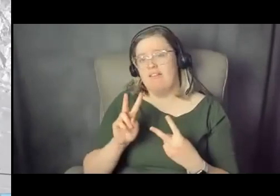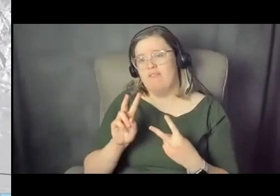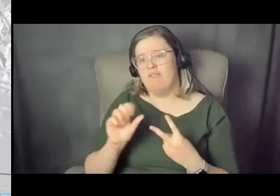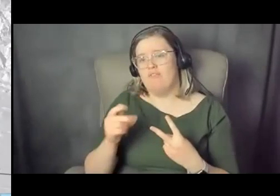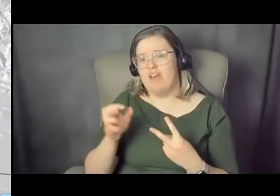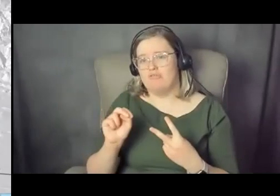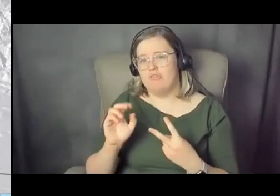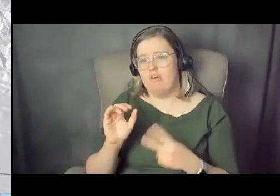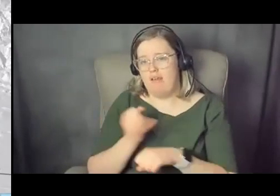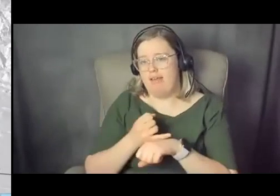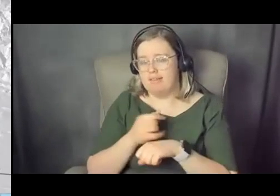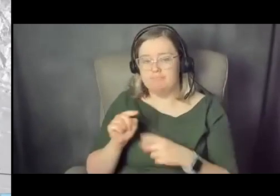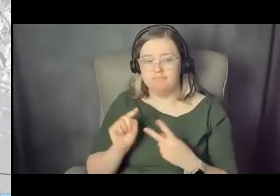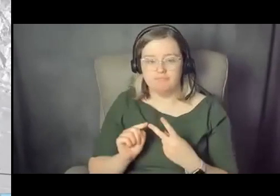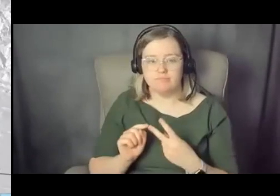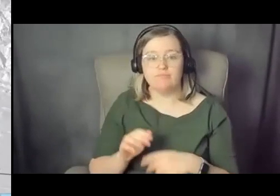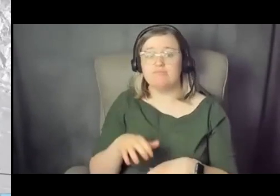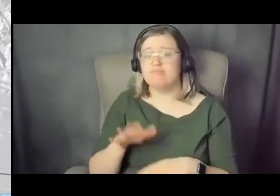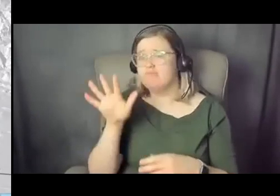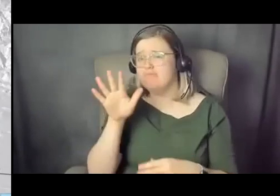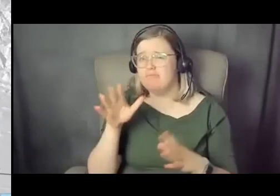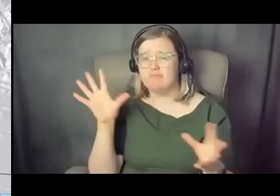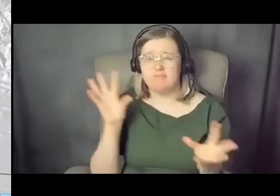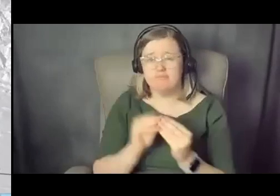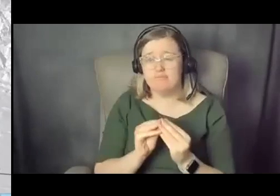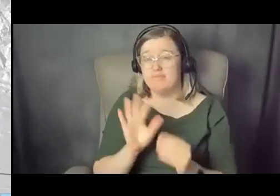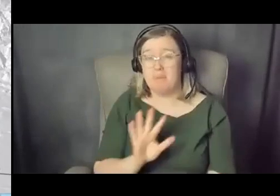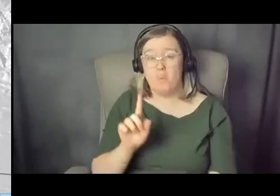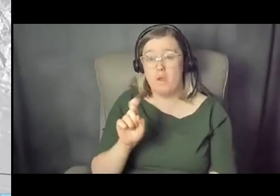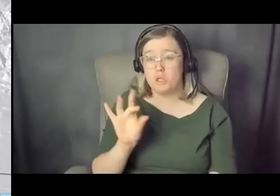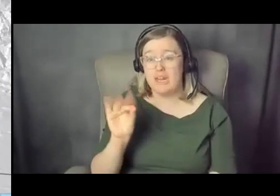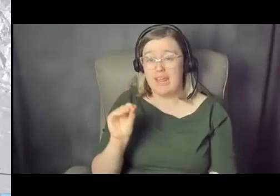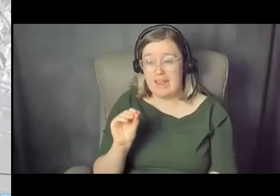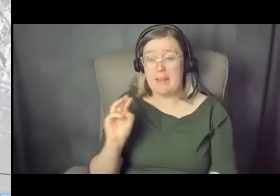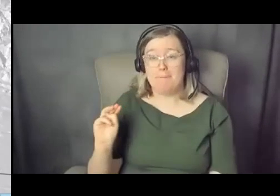Overall, we treat an average of 180 million gallons a day, that